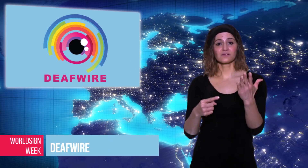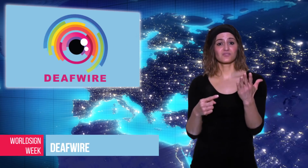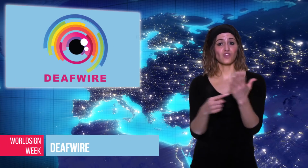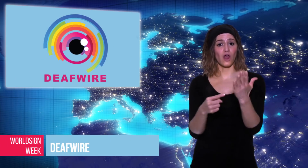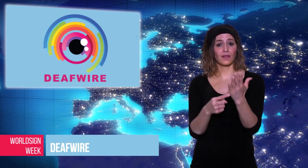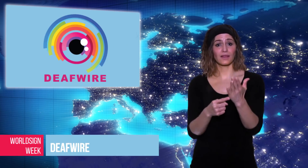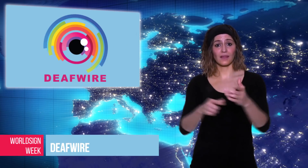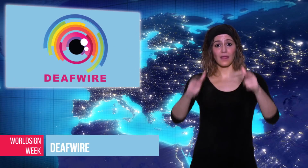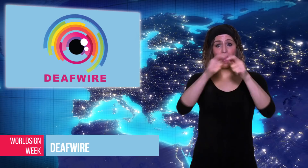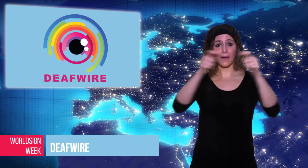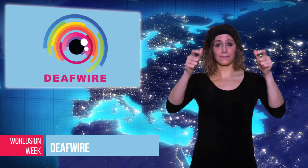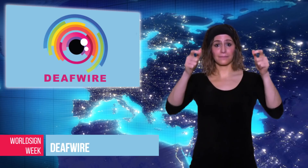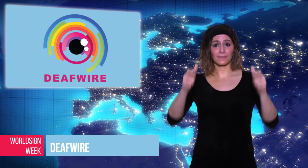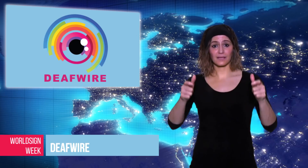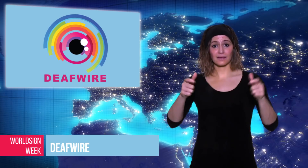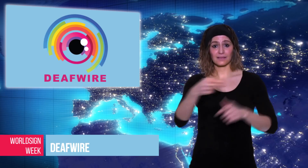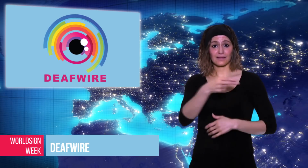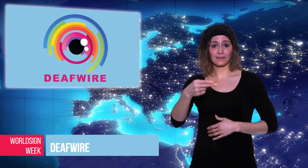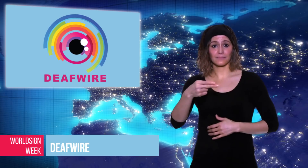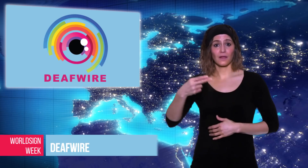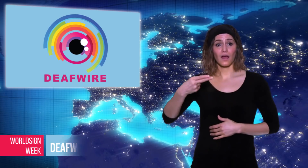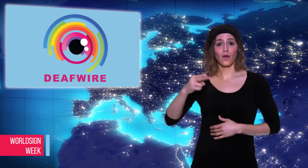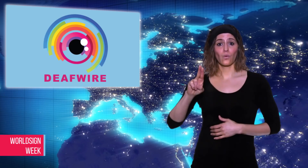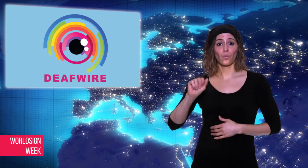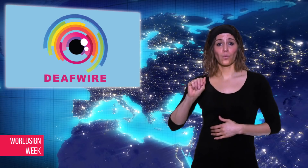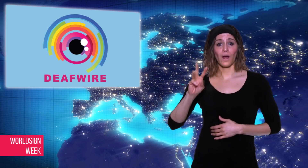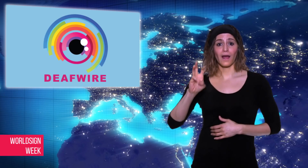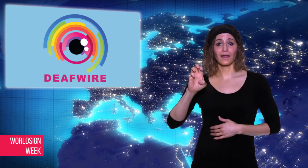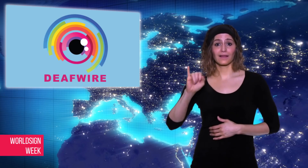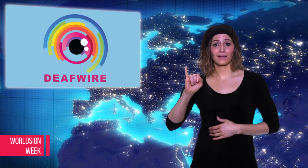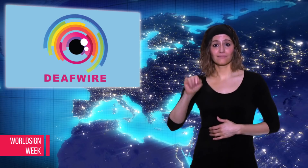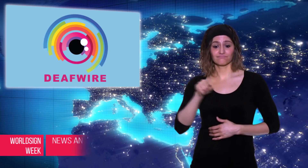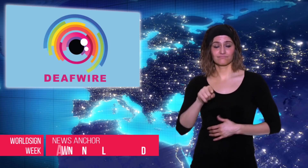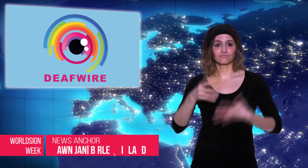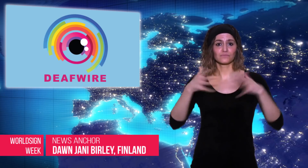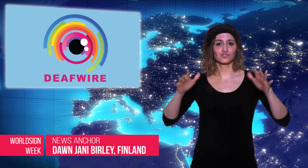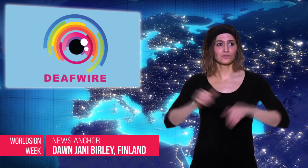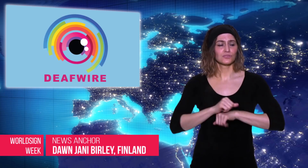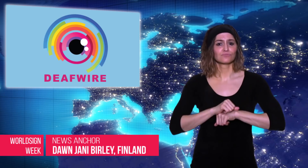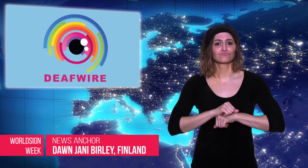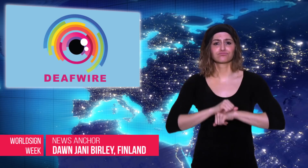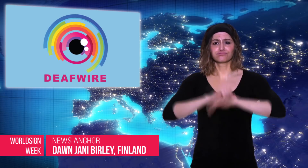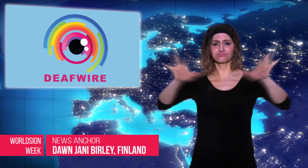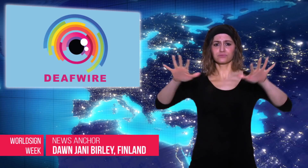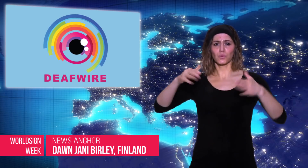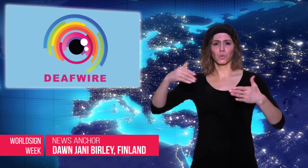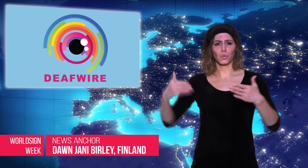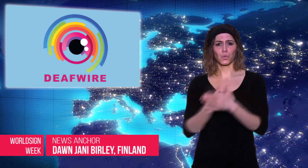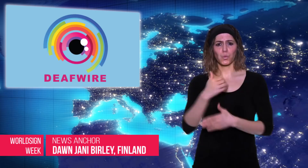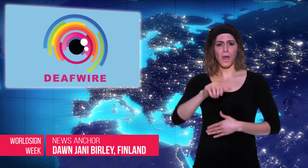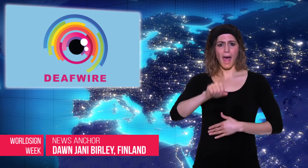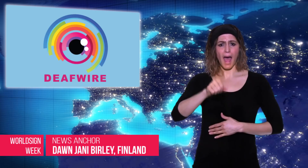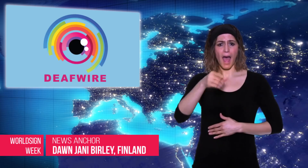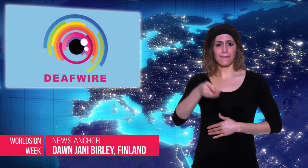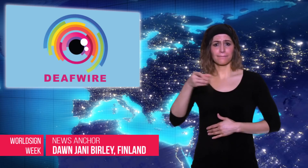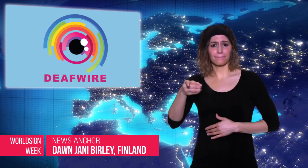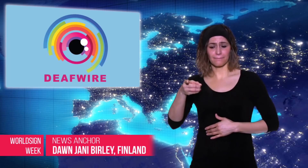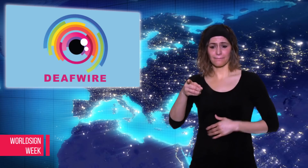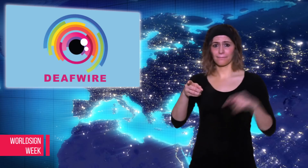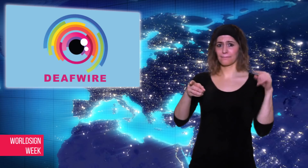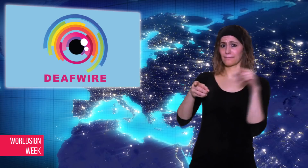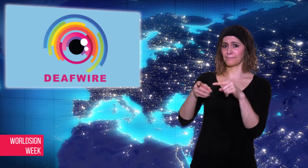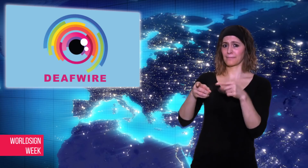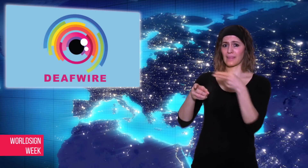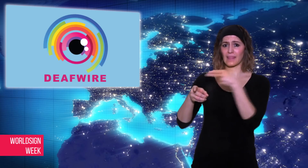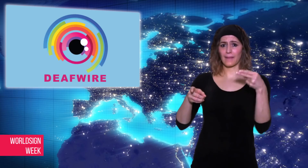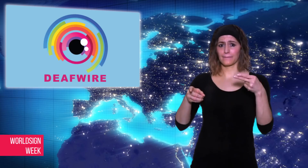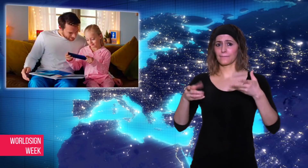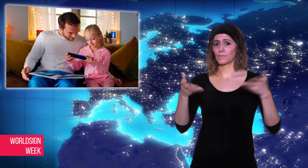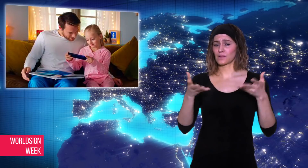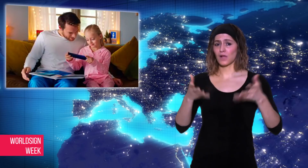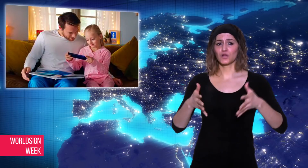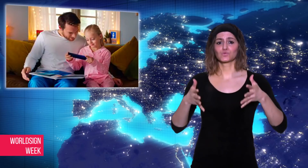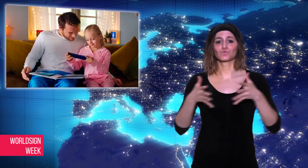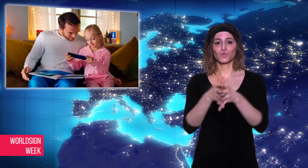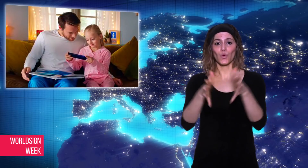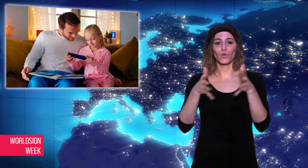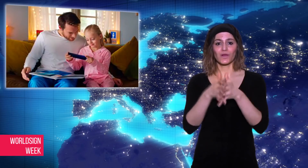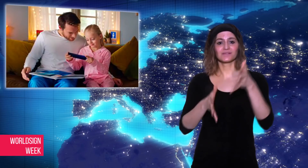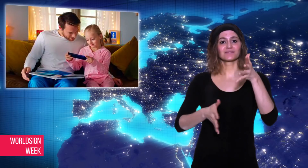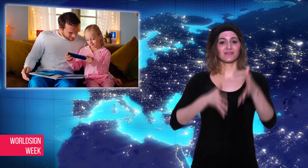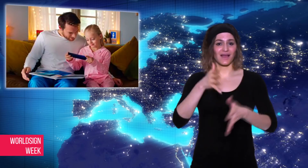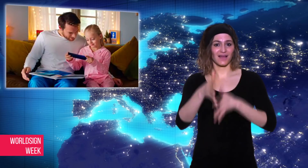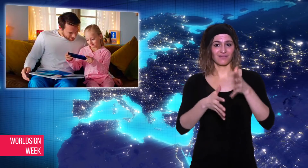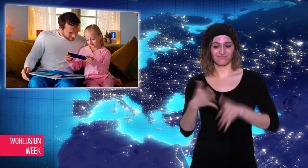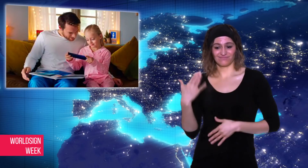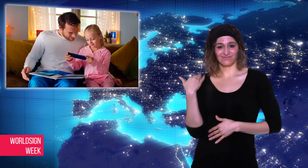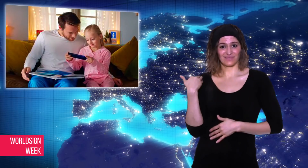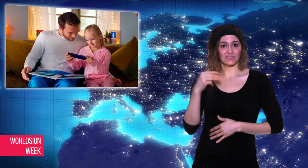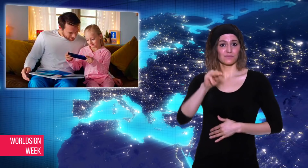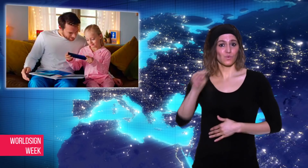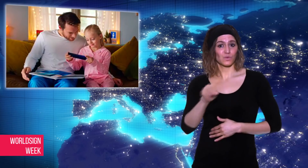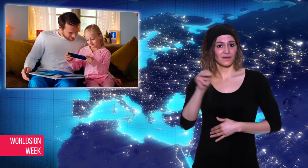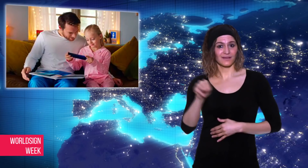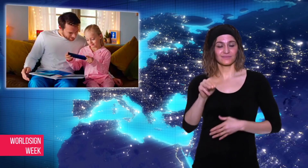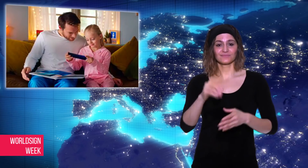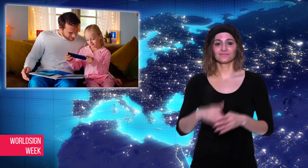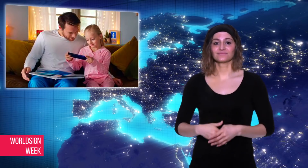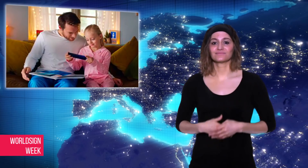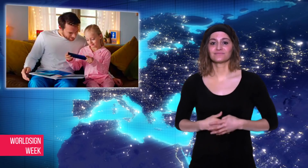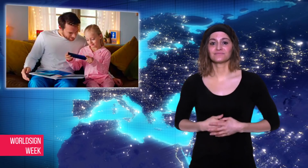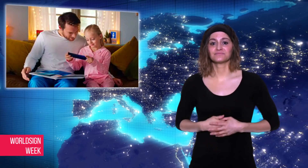Dawn: The technology company, Huawei, released the StorySign application